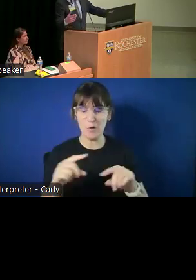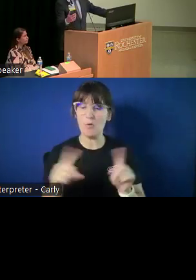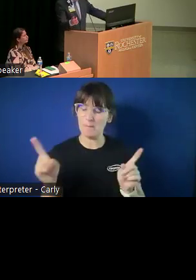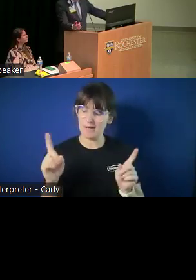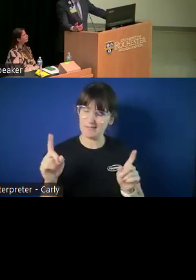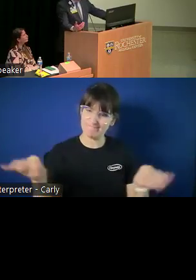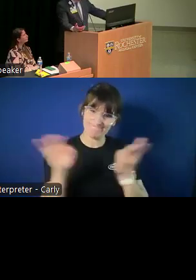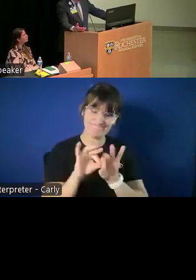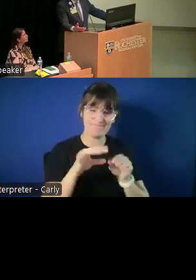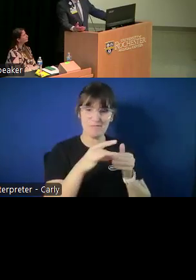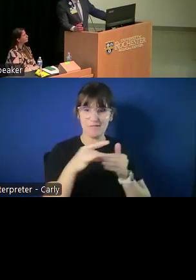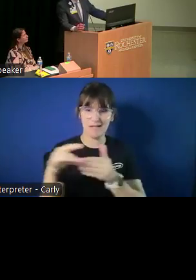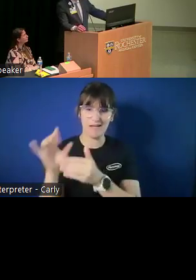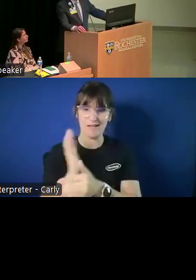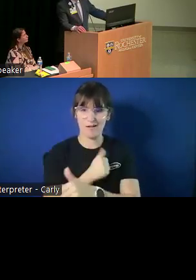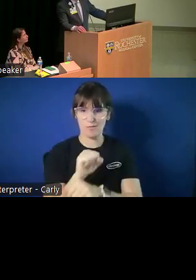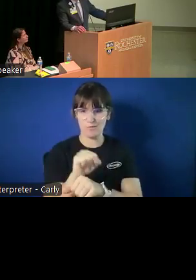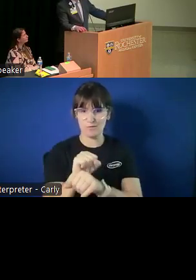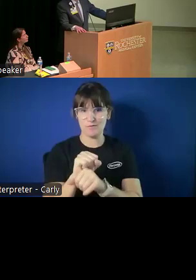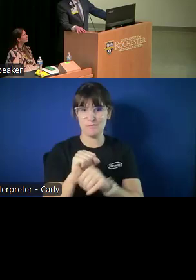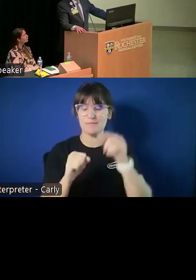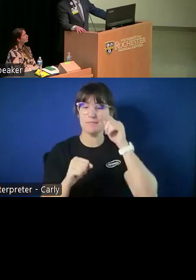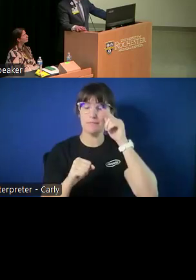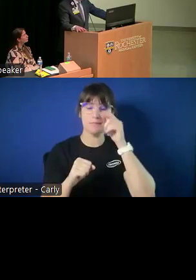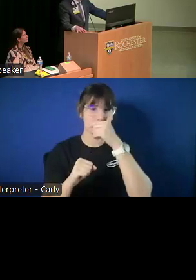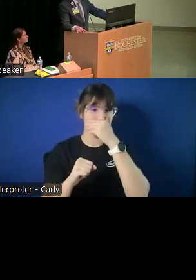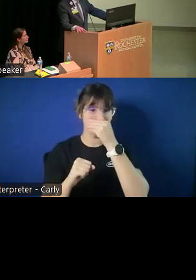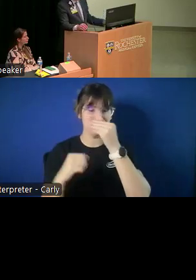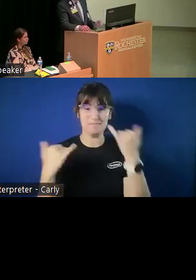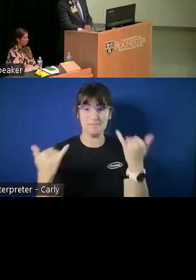highlight some of the accomplishments we've achieved and about which I'm really proud and